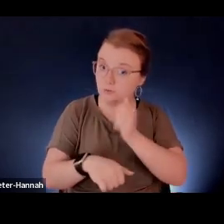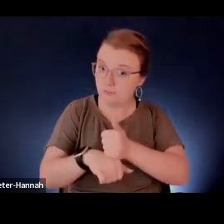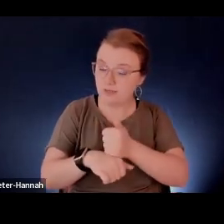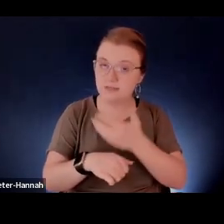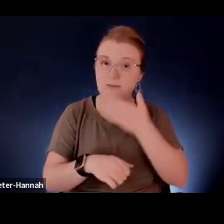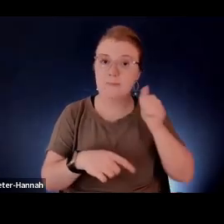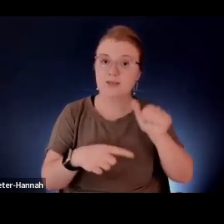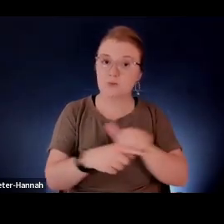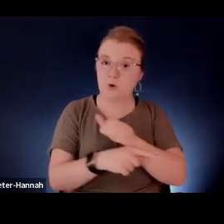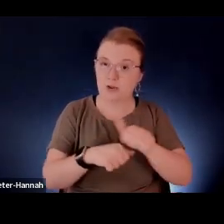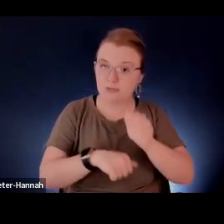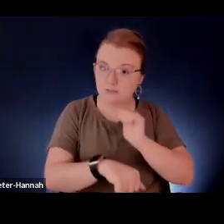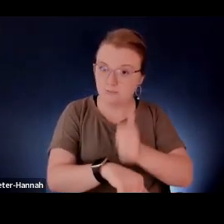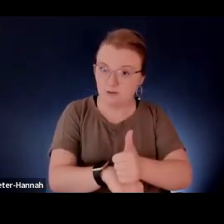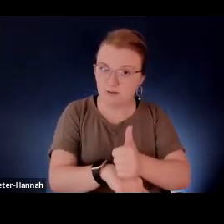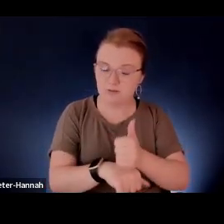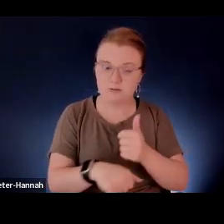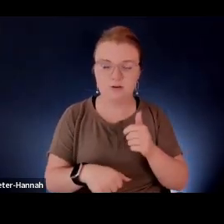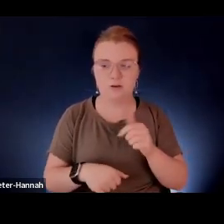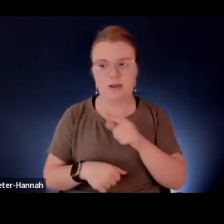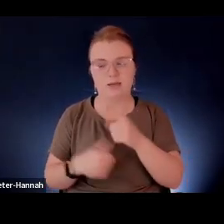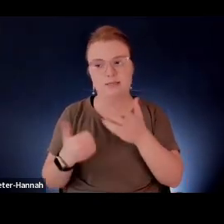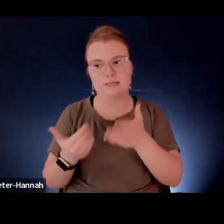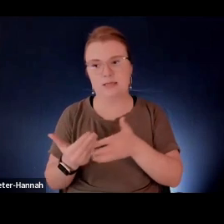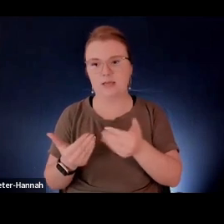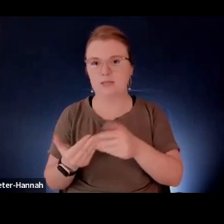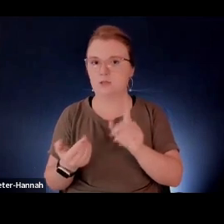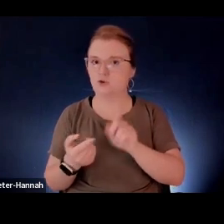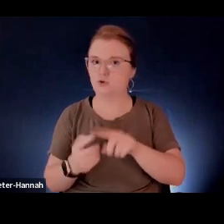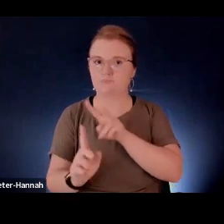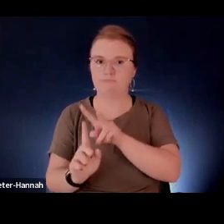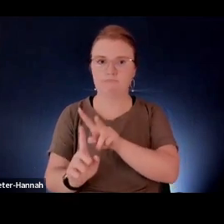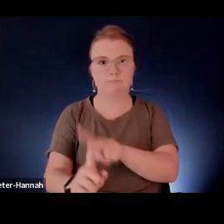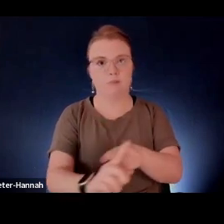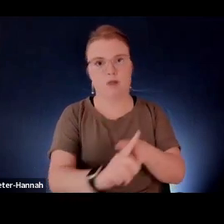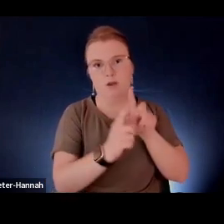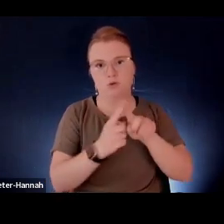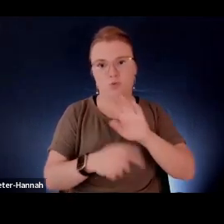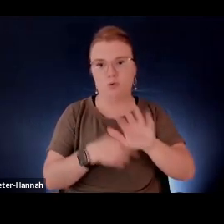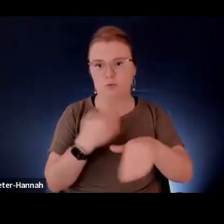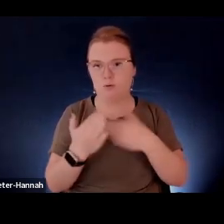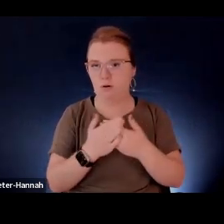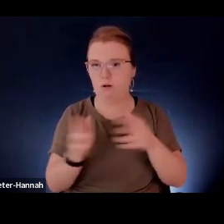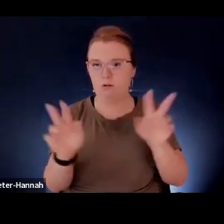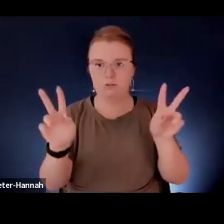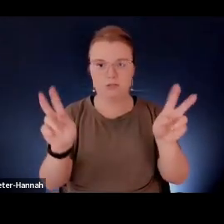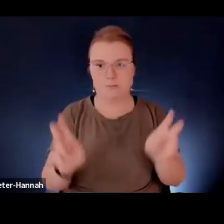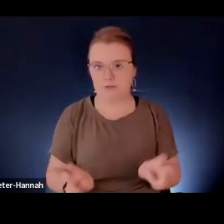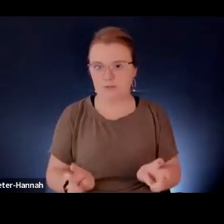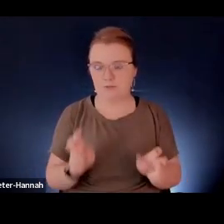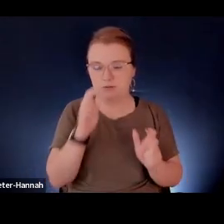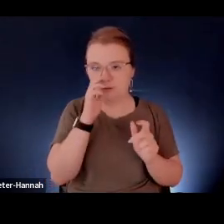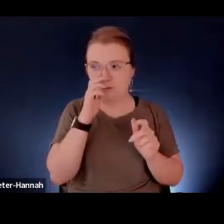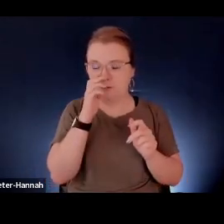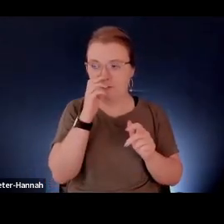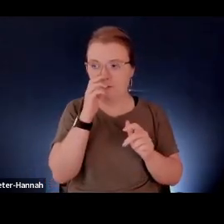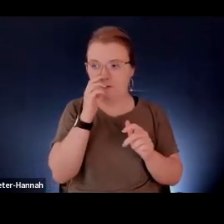and they're very easily generalizable to all topics and subjects. So now, we're gonna go to the,